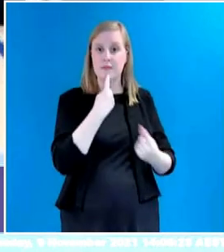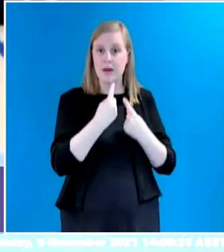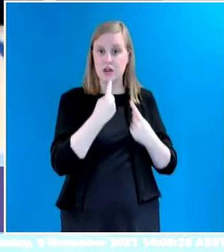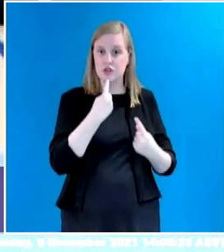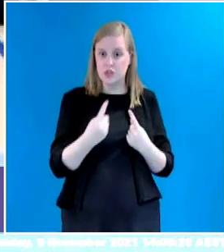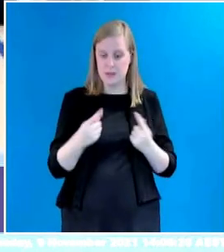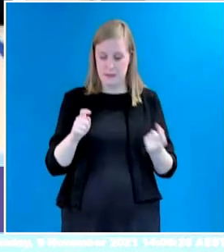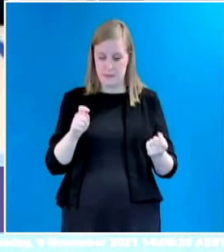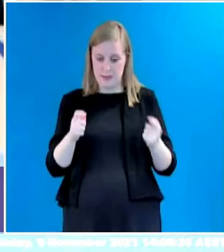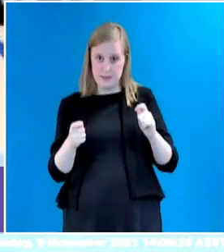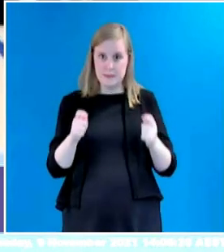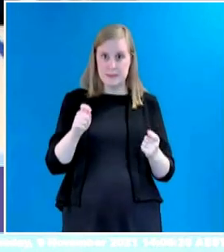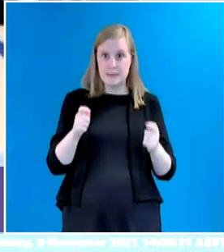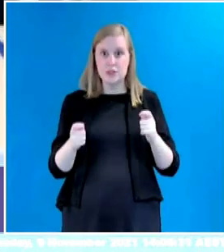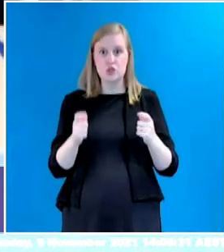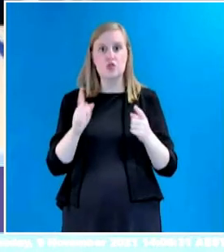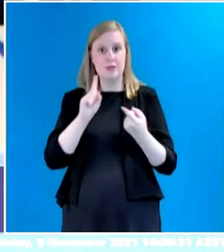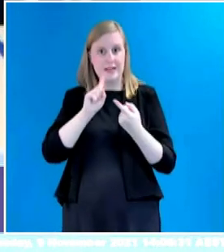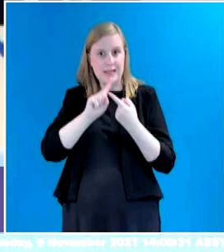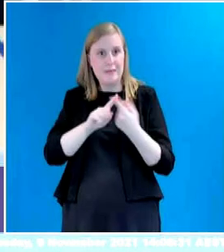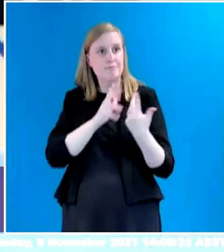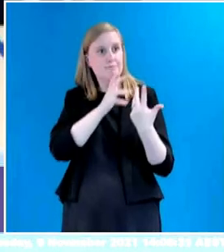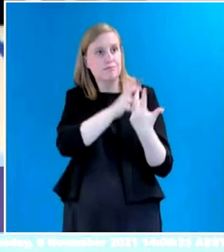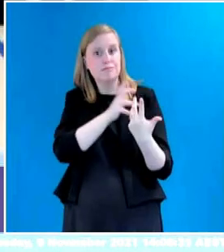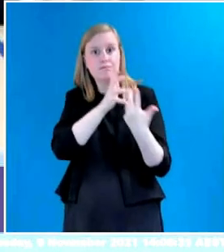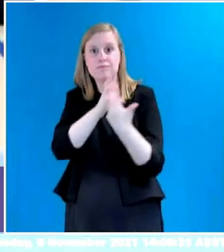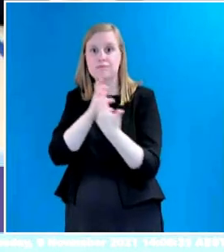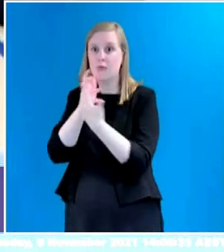So we could probably have a conversation shortly about the concept